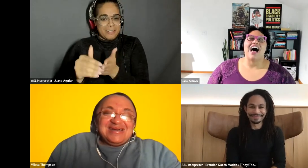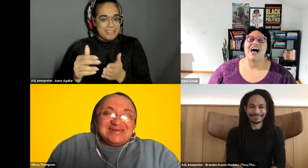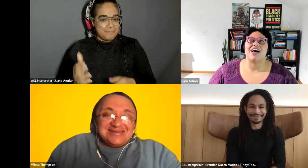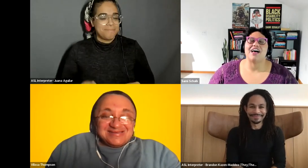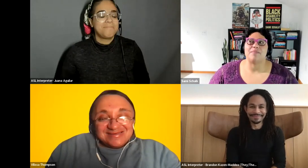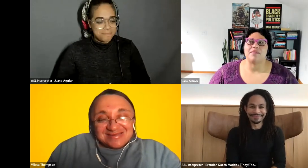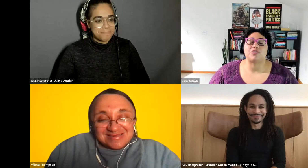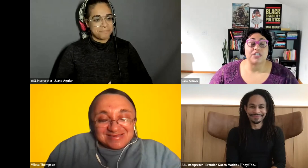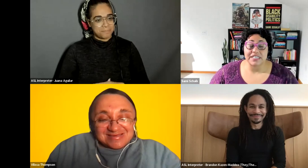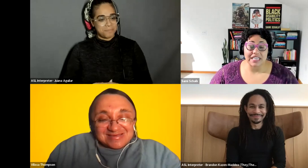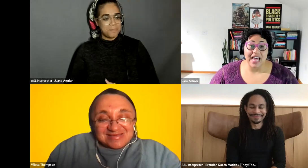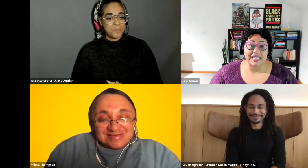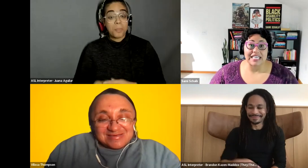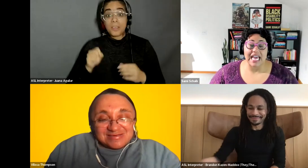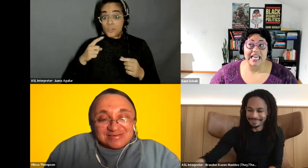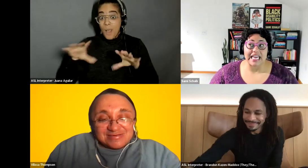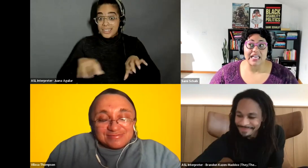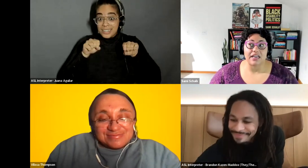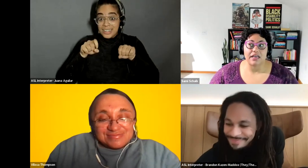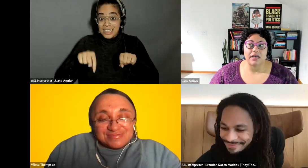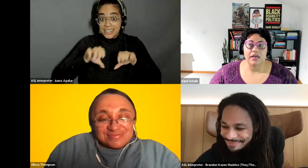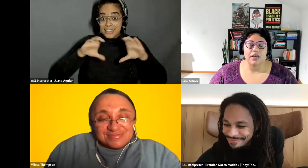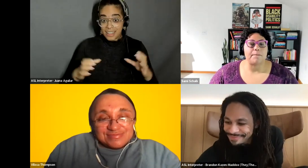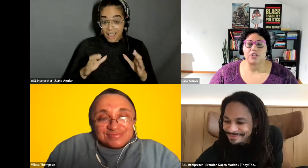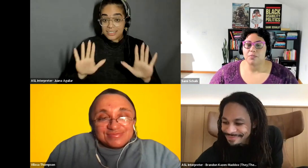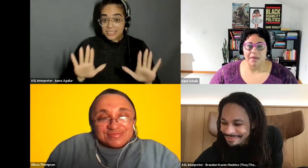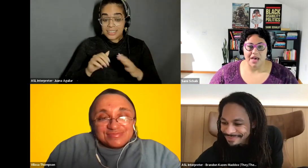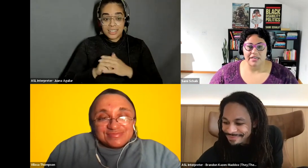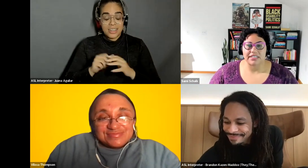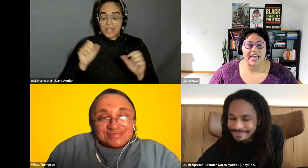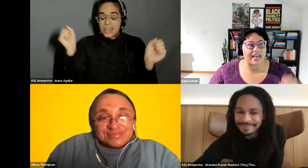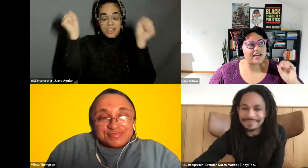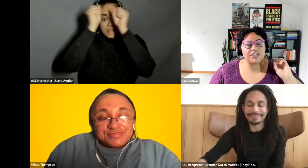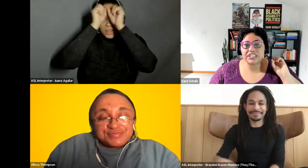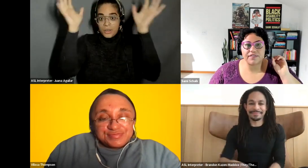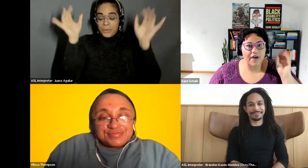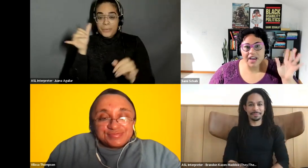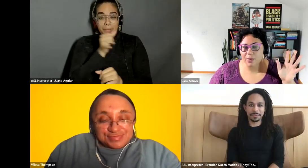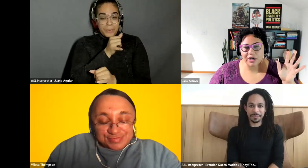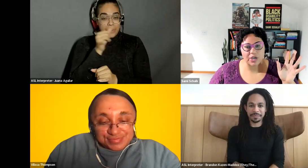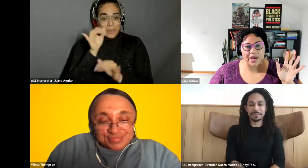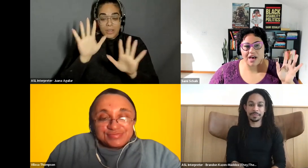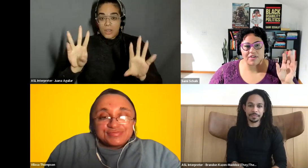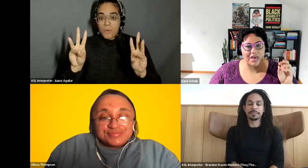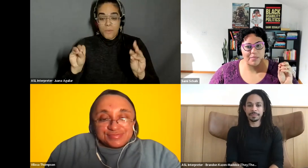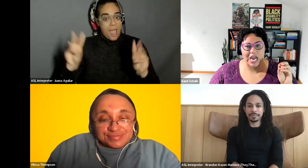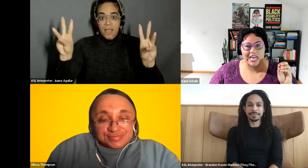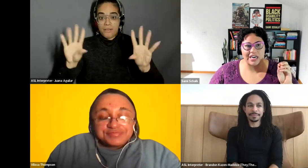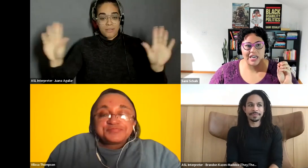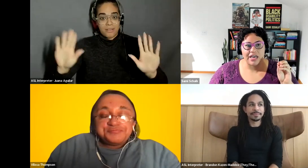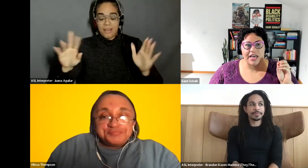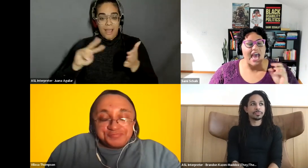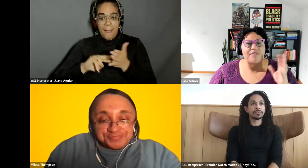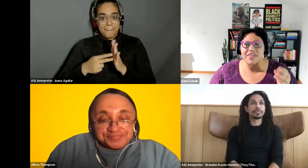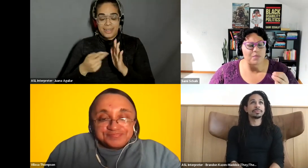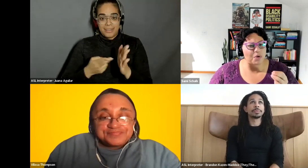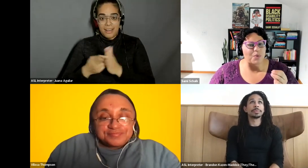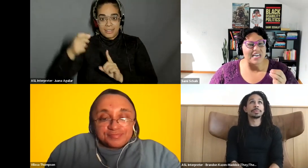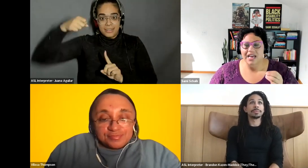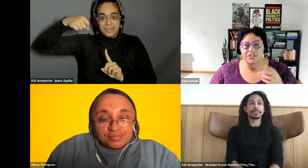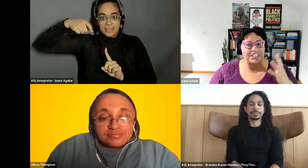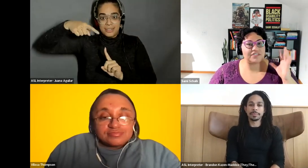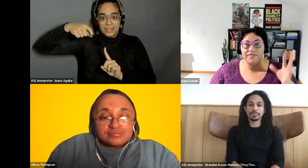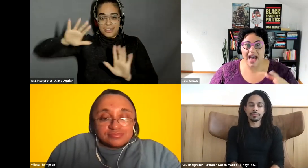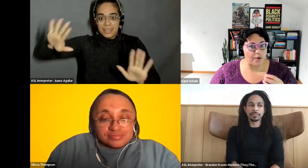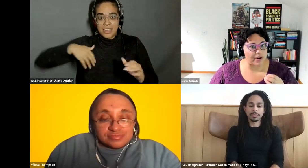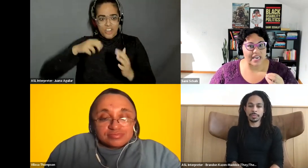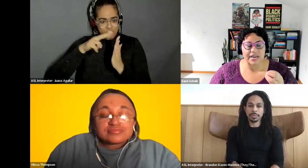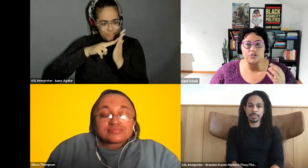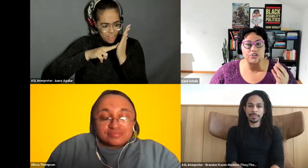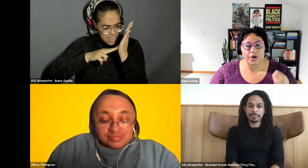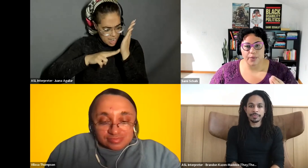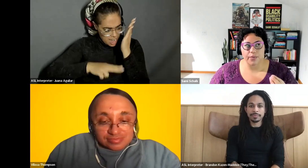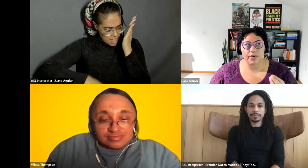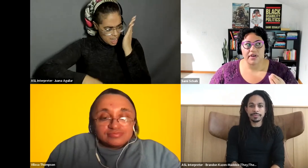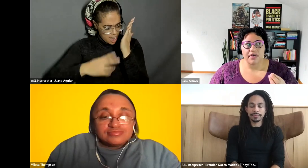Sami Schalk: So I took this class, and it blew my mind like just fireworks going off in my brain. Everything we were reading. I was just devouring it. It was so